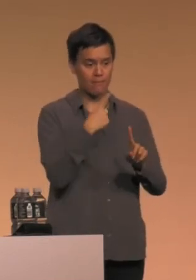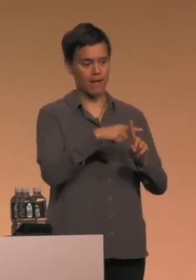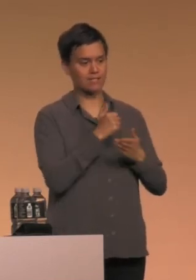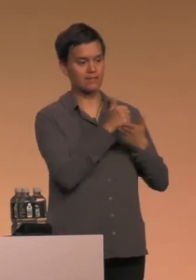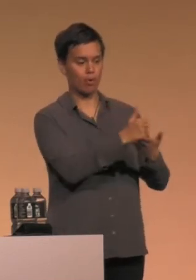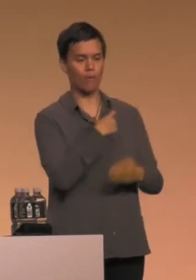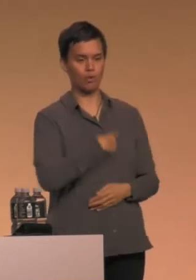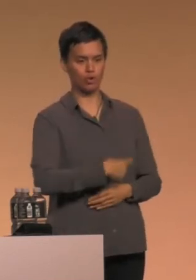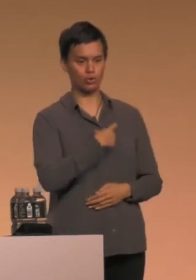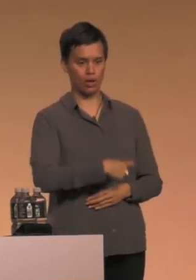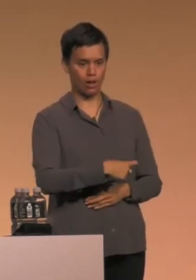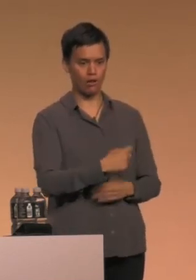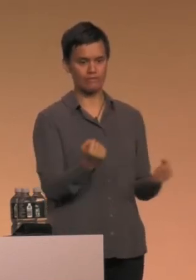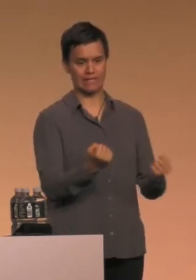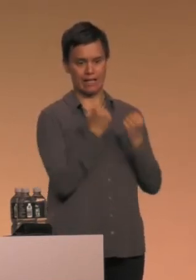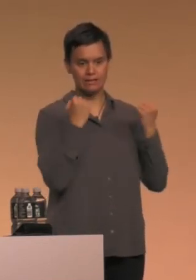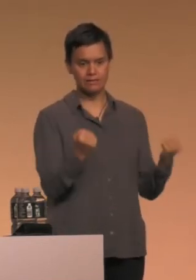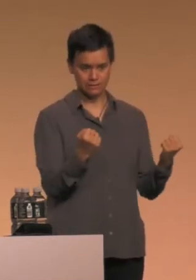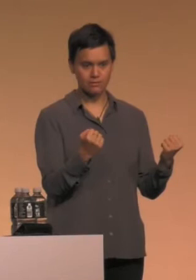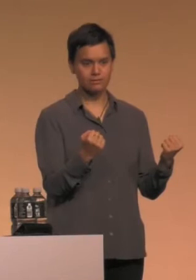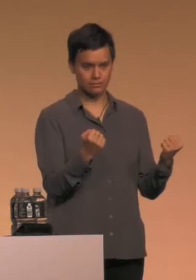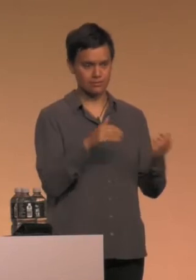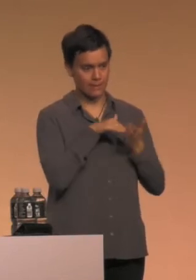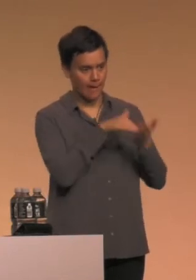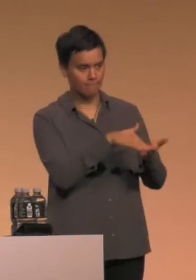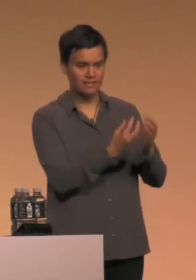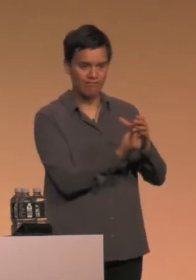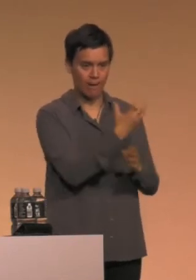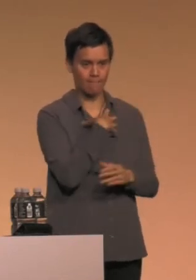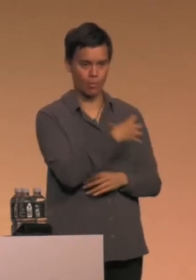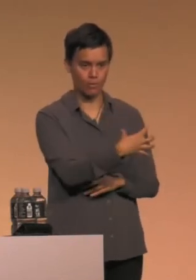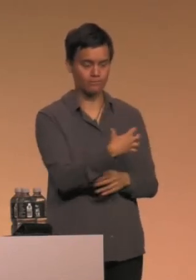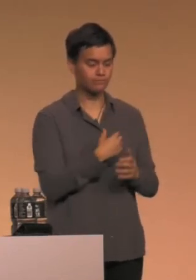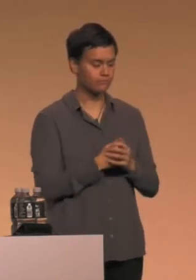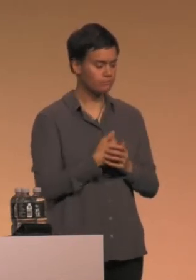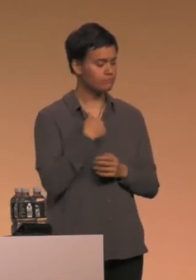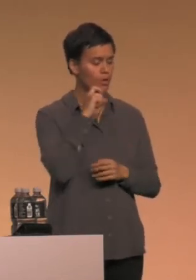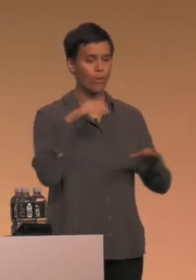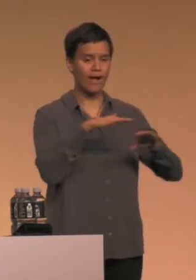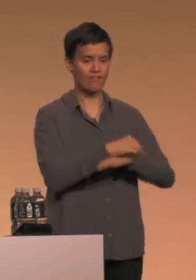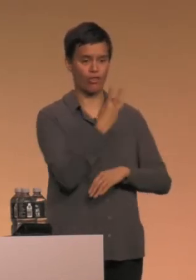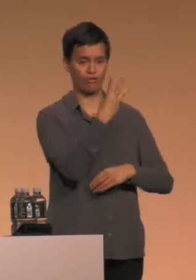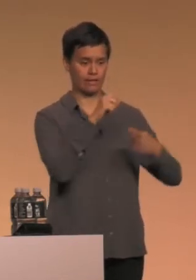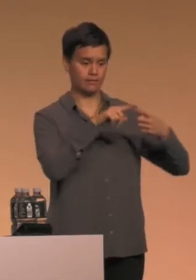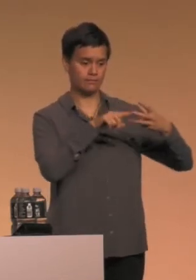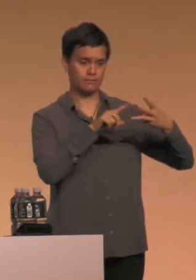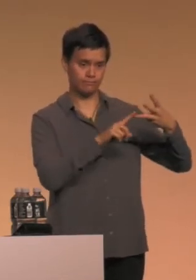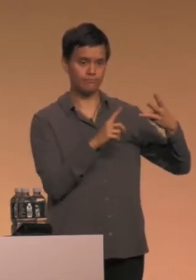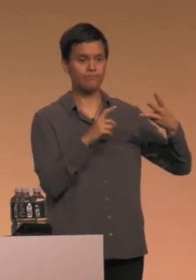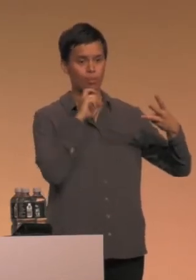through opportunities for recovery and development. I'm going to cover three tenets to enabling well-being in our health sector.